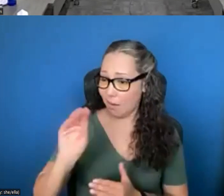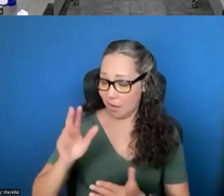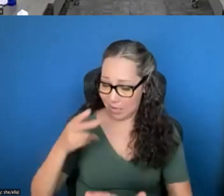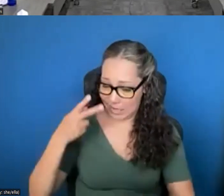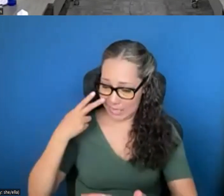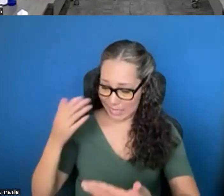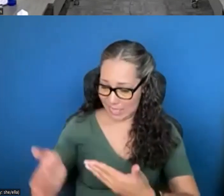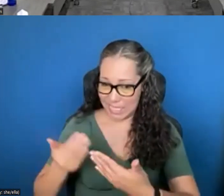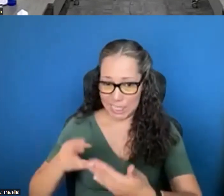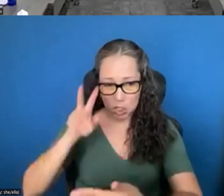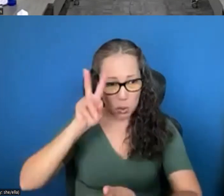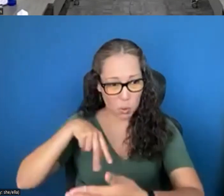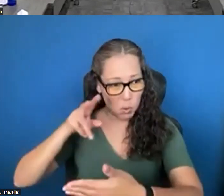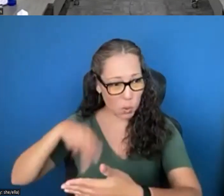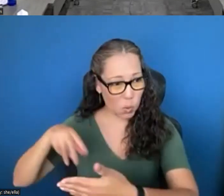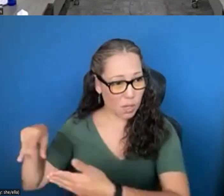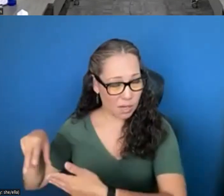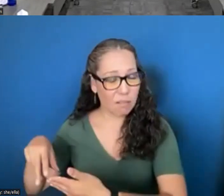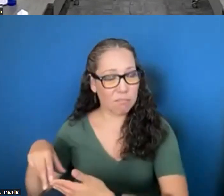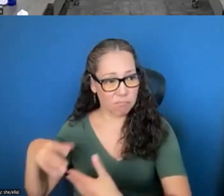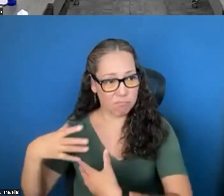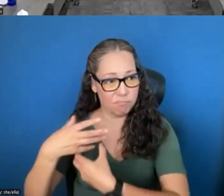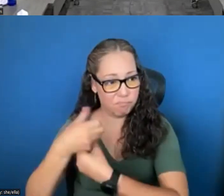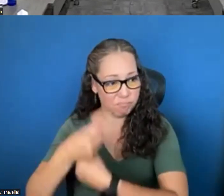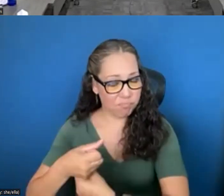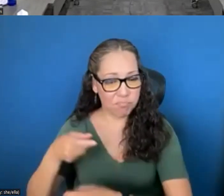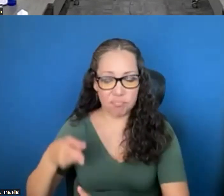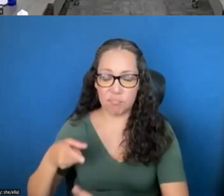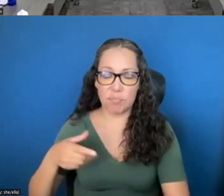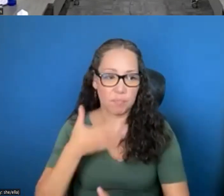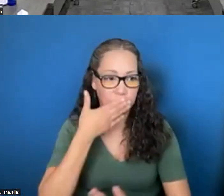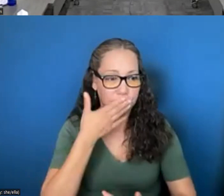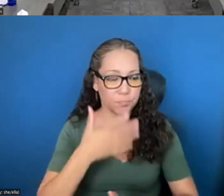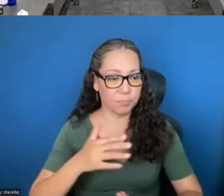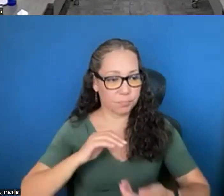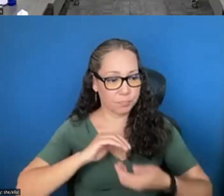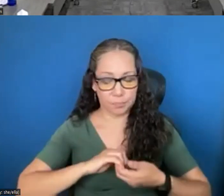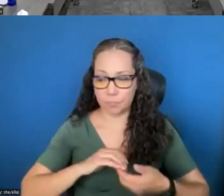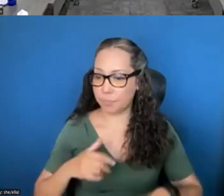with us on this project um also again want to thank um Joe and Larry and R and everybody who